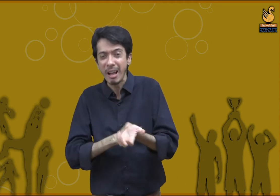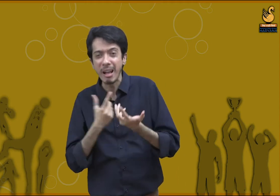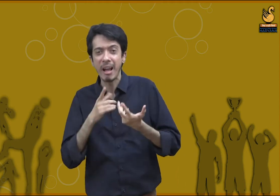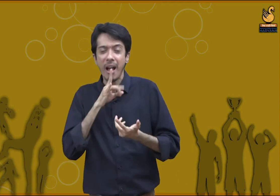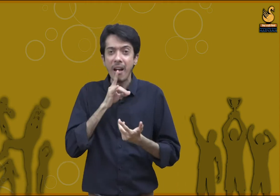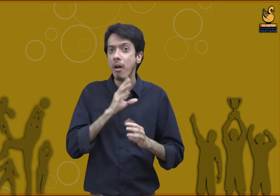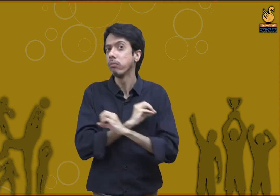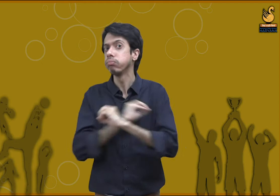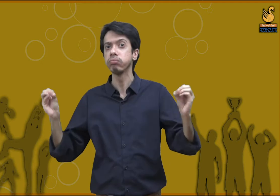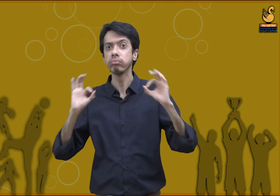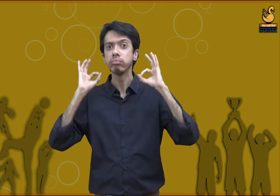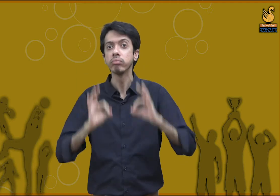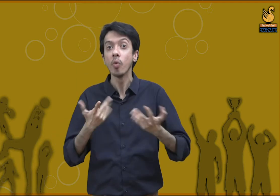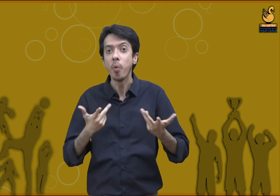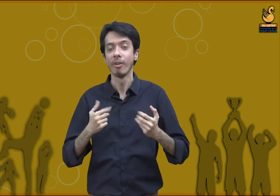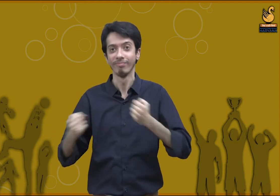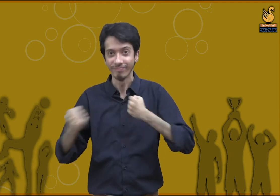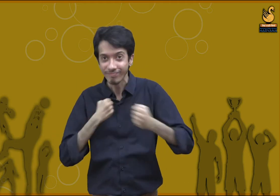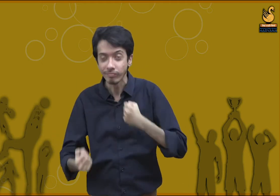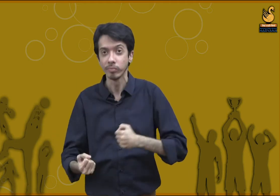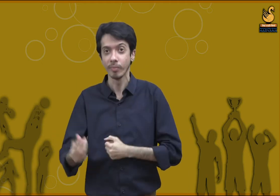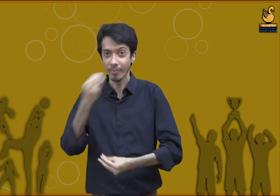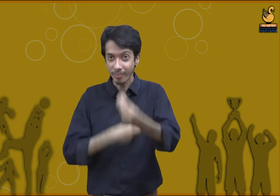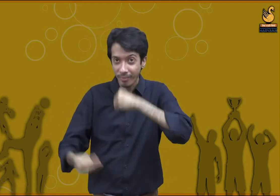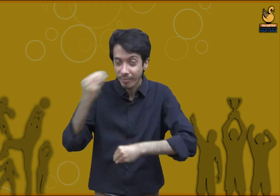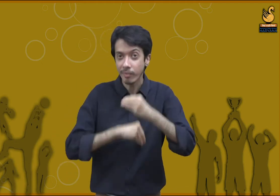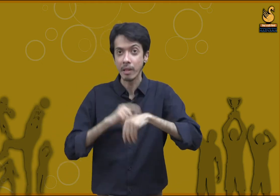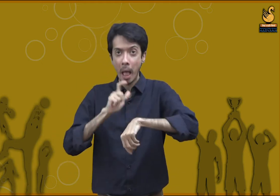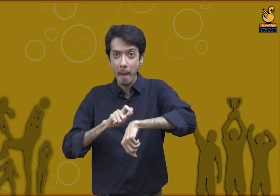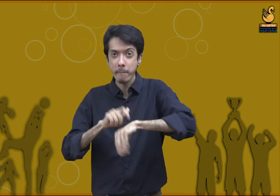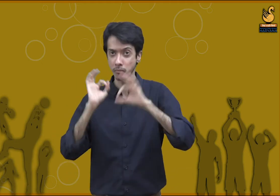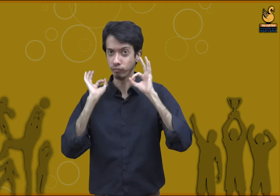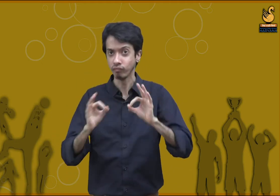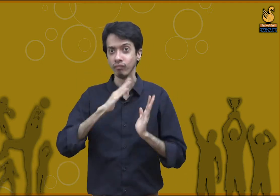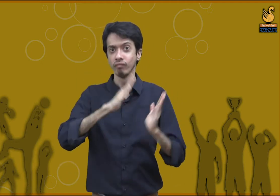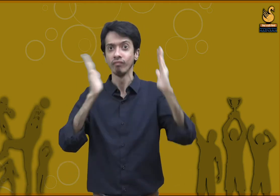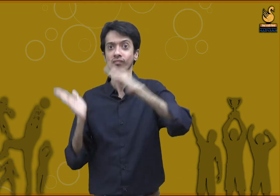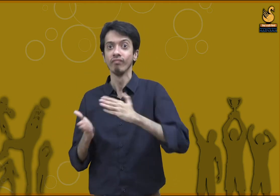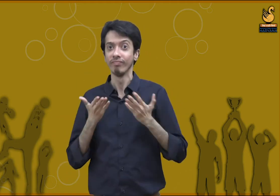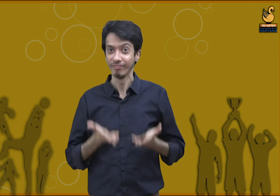our body. So when we do exercise regularly and eat balanced and timely diet it will make us strong.